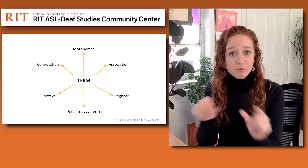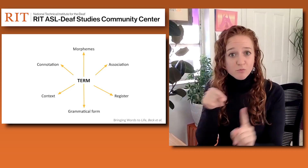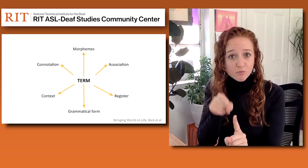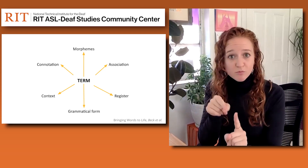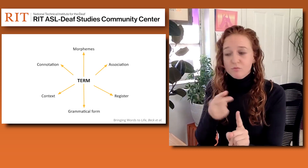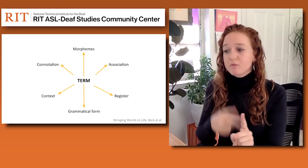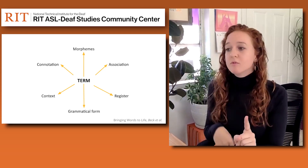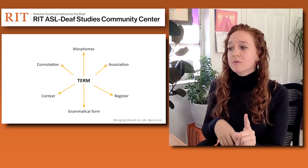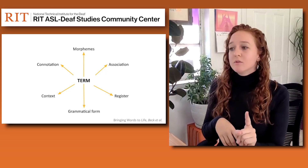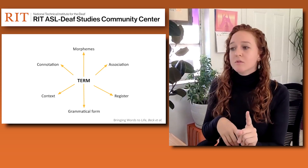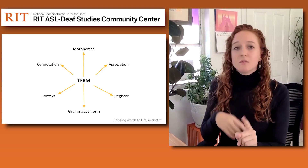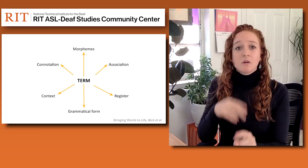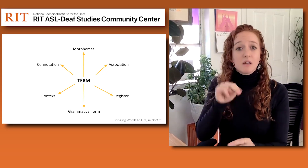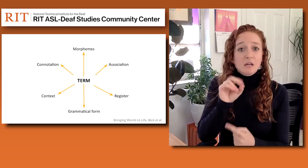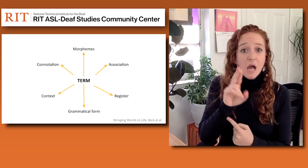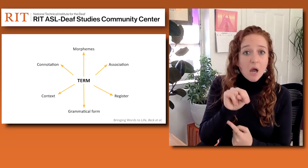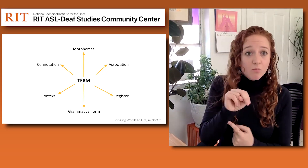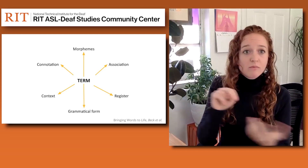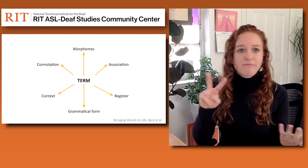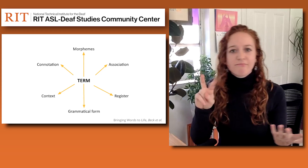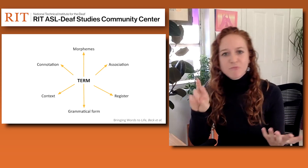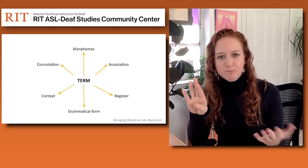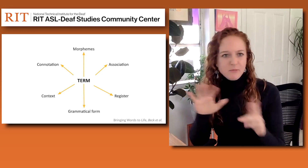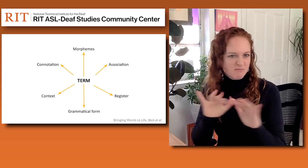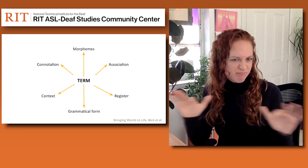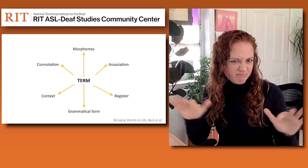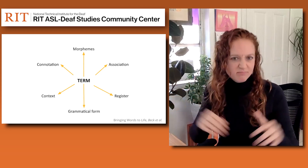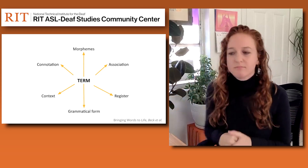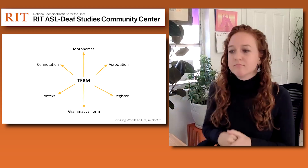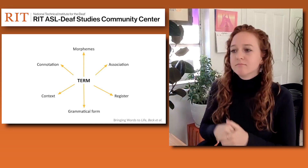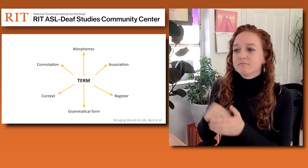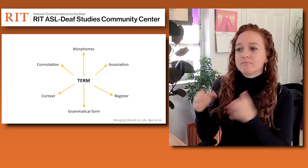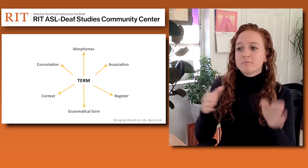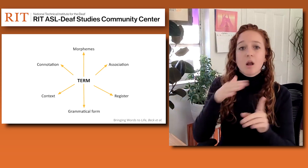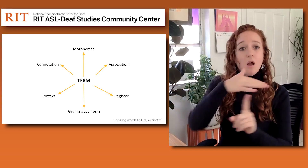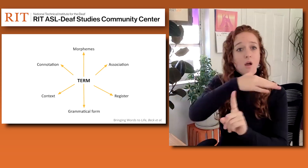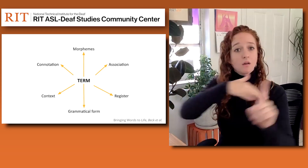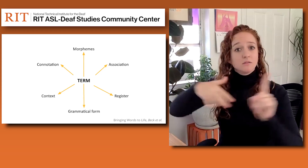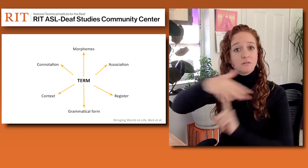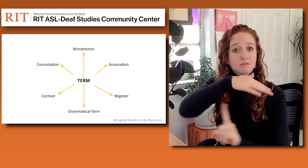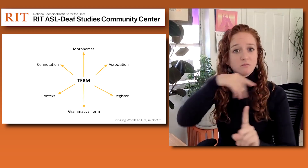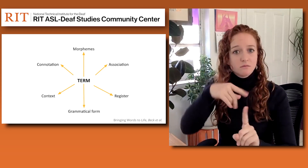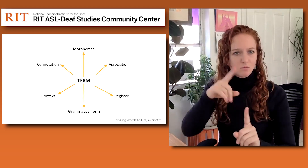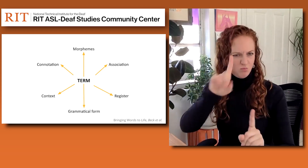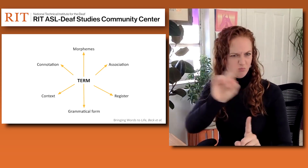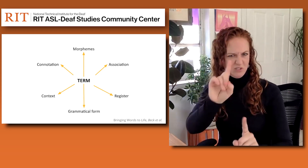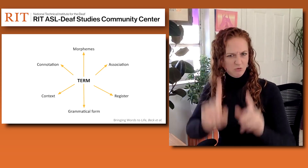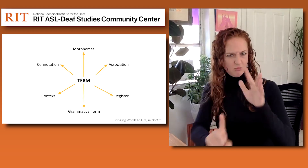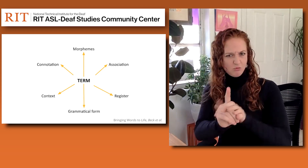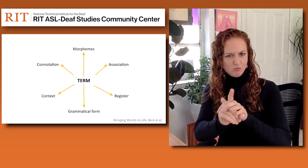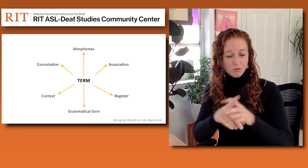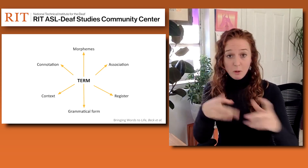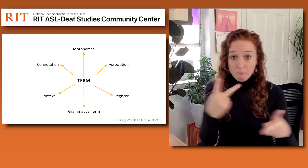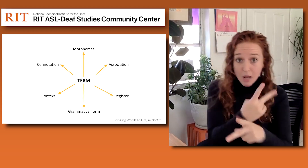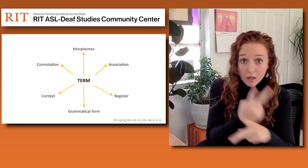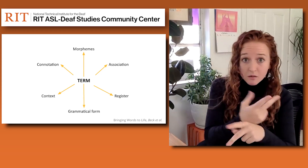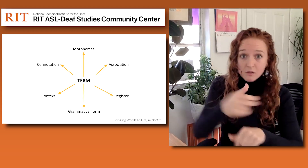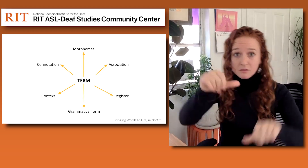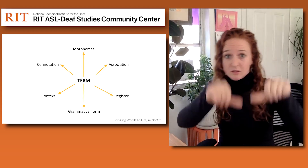Grammar or grammatical form. And then context. Where does this particular sign or word come up?